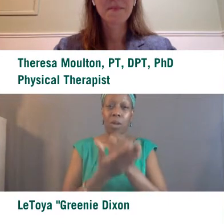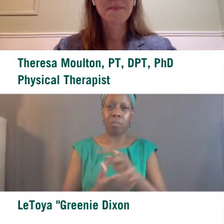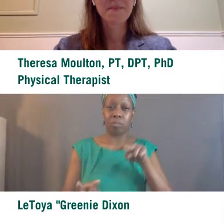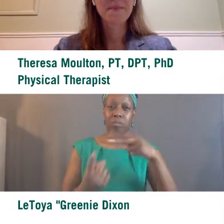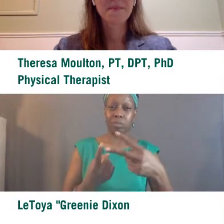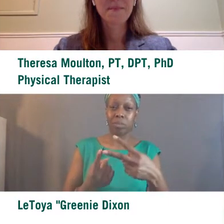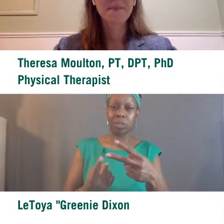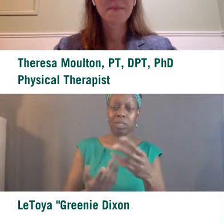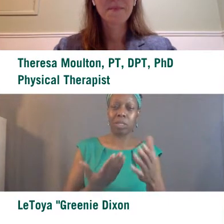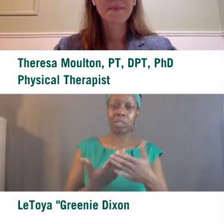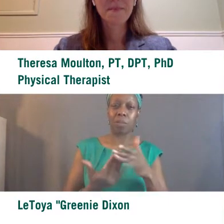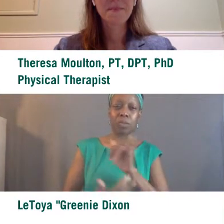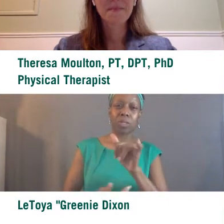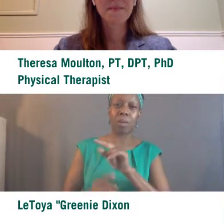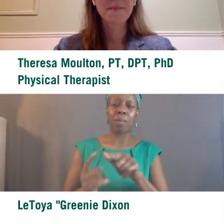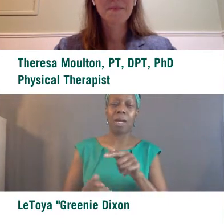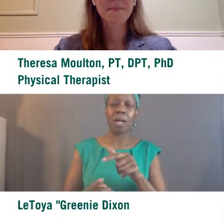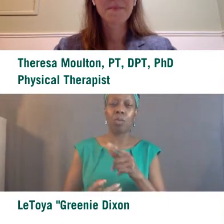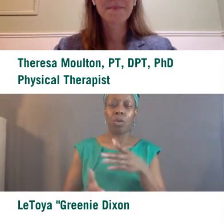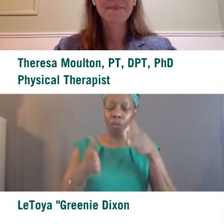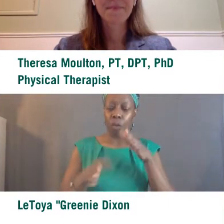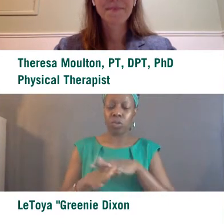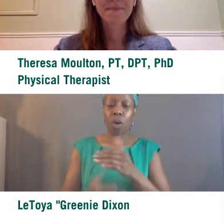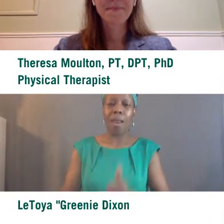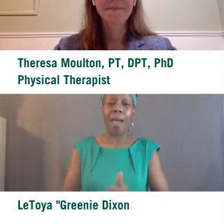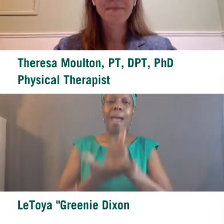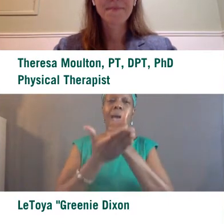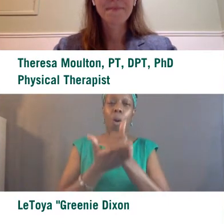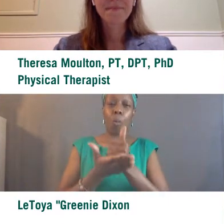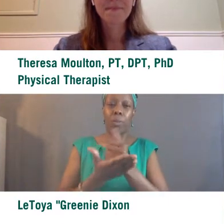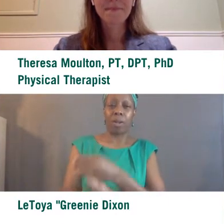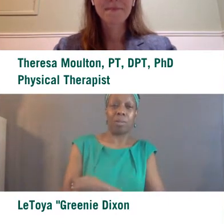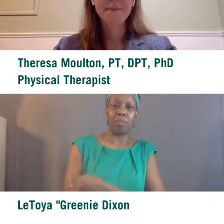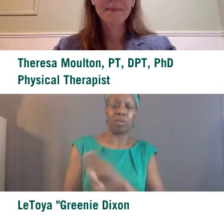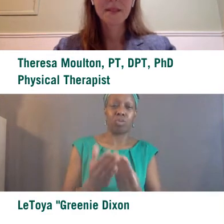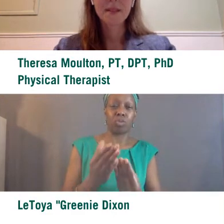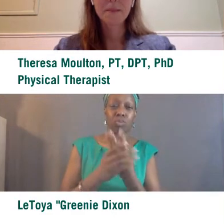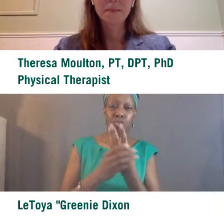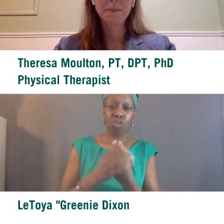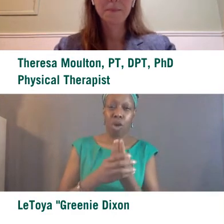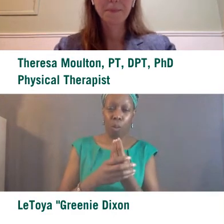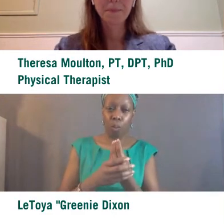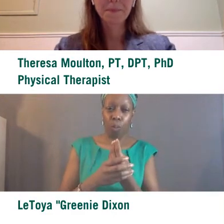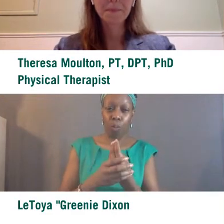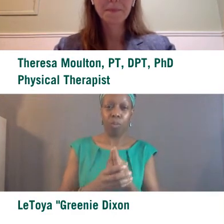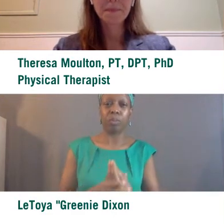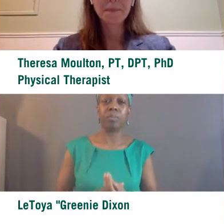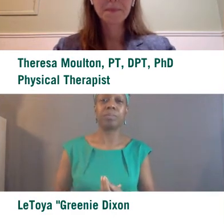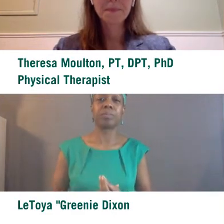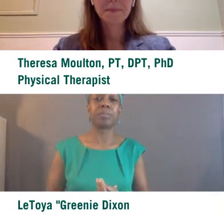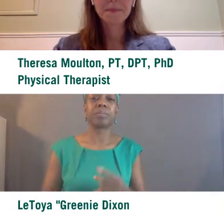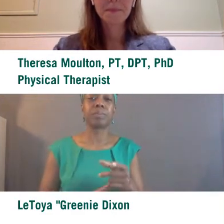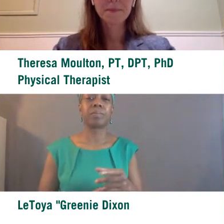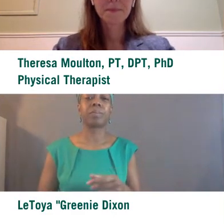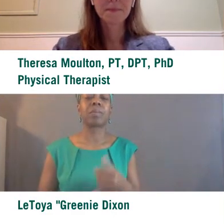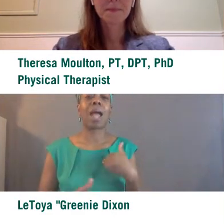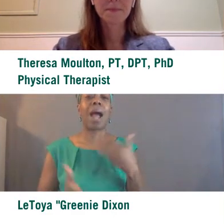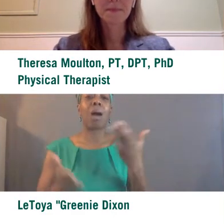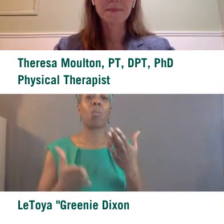You're helping the muscles grow in some days, and prevent contractions from happening. Rachel, I'd like to add one more thing